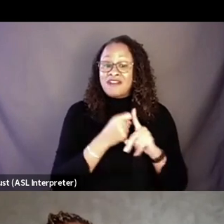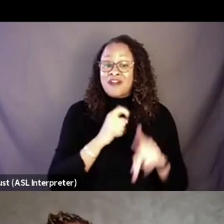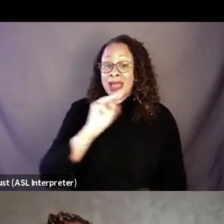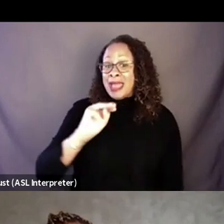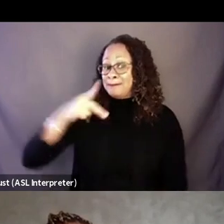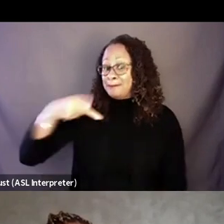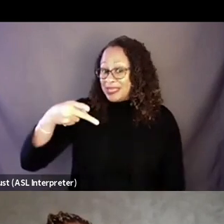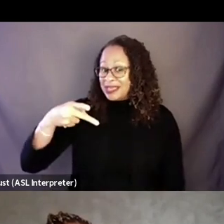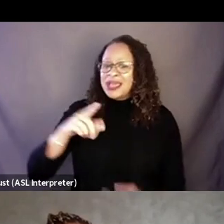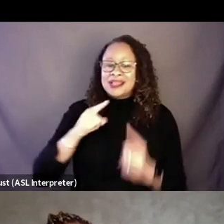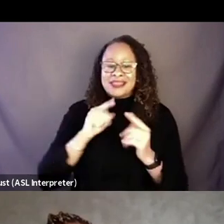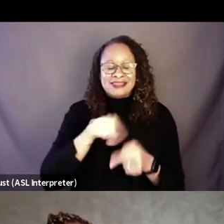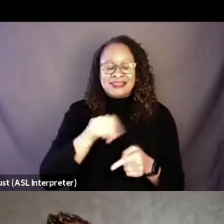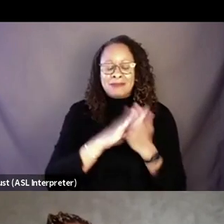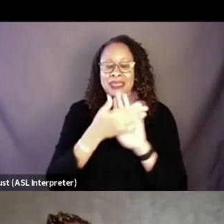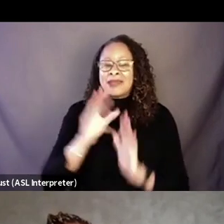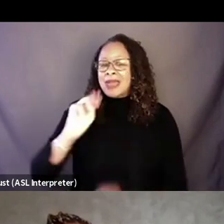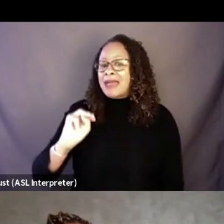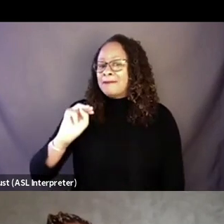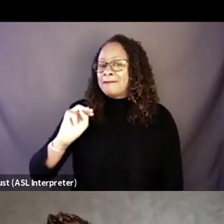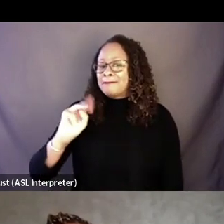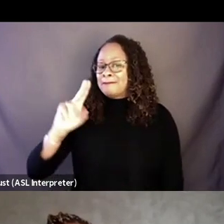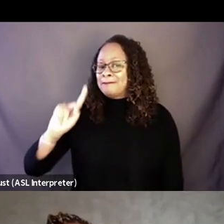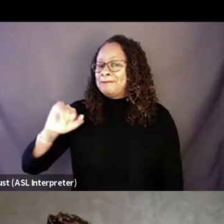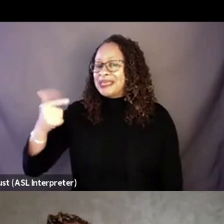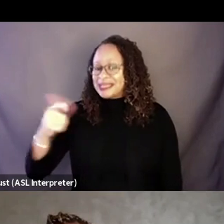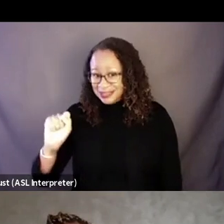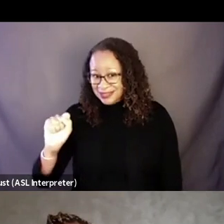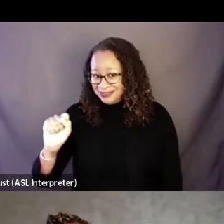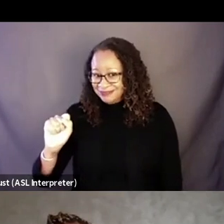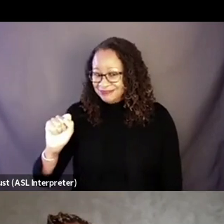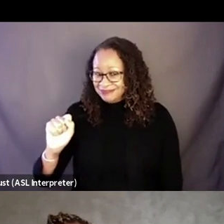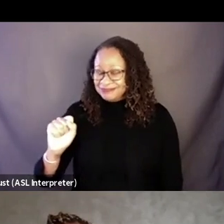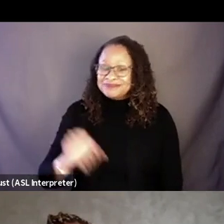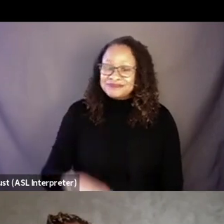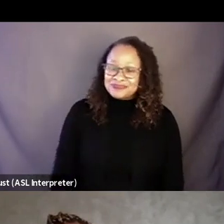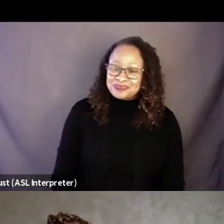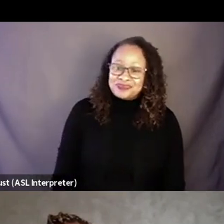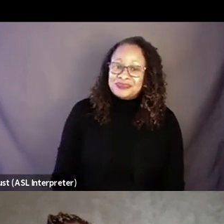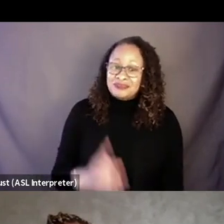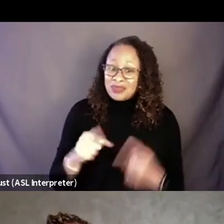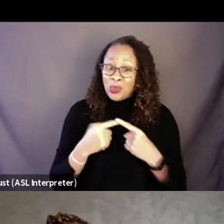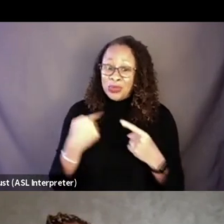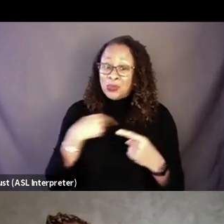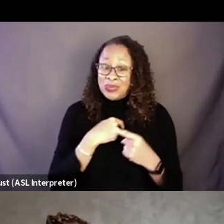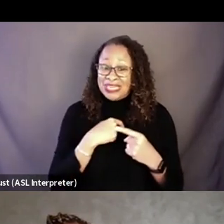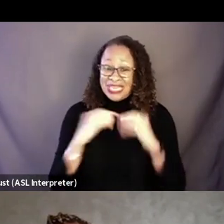to a Kenyan dictionary that word is in there. And when we were editing the film, I think